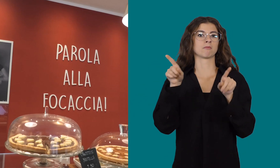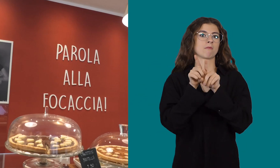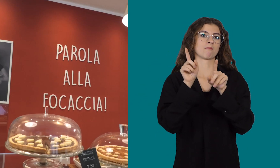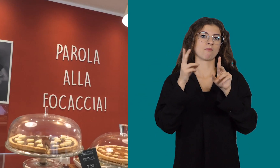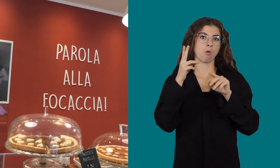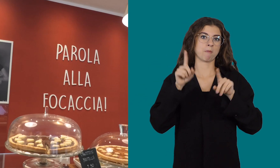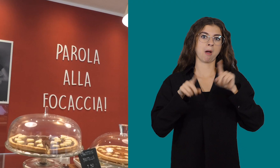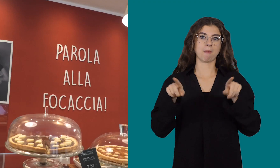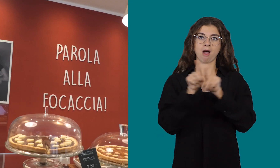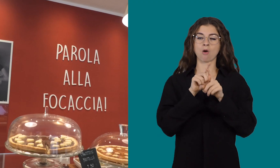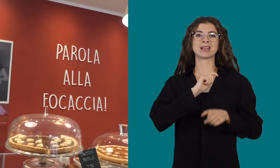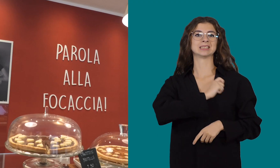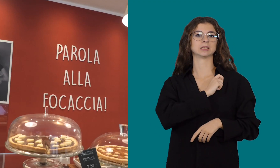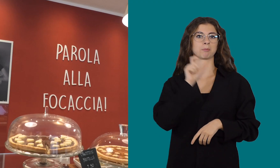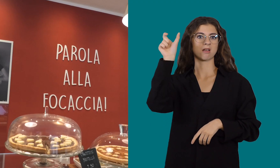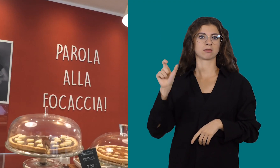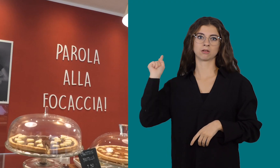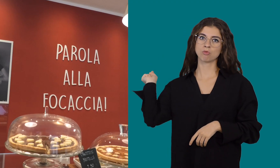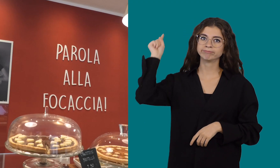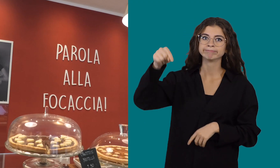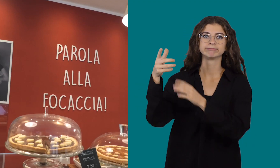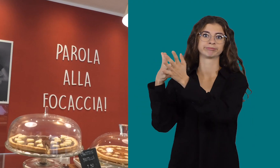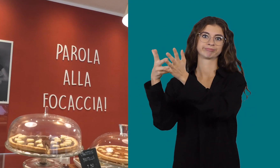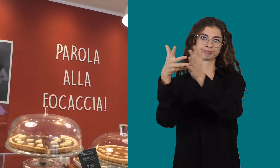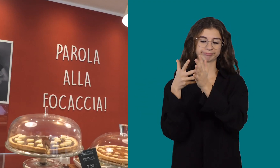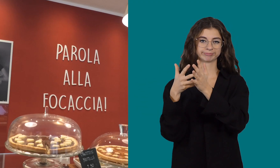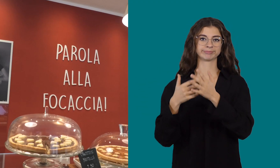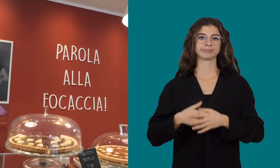Also, because sometimes an inspection might happen.